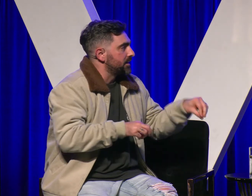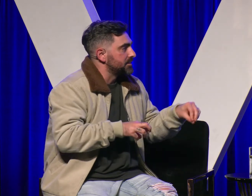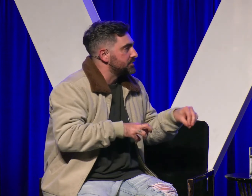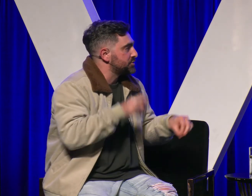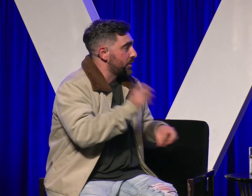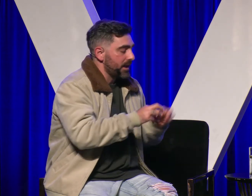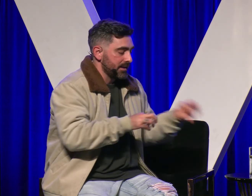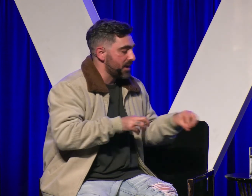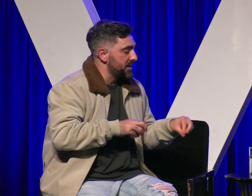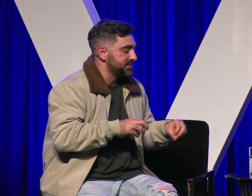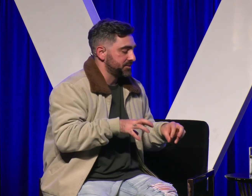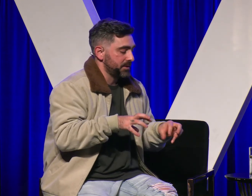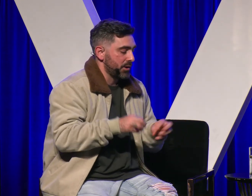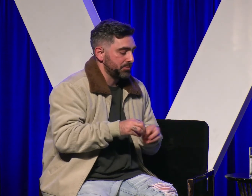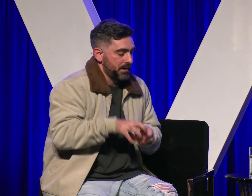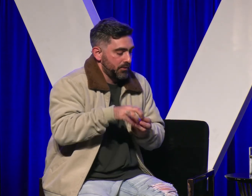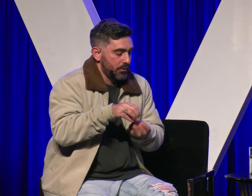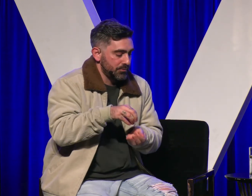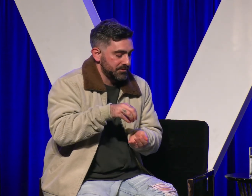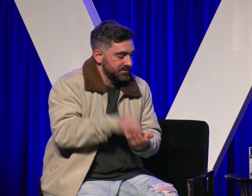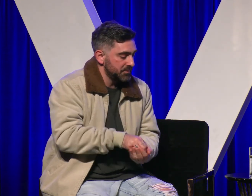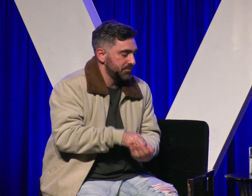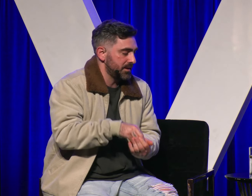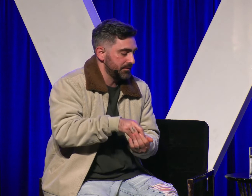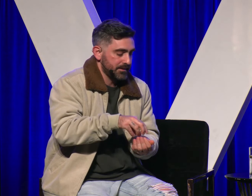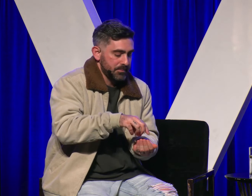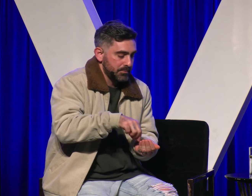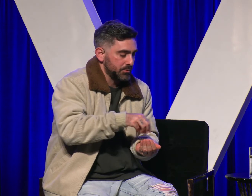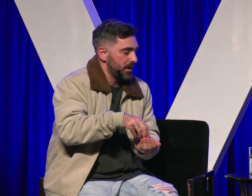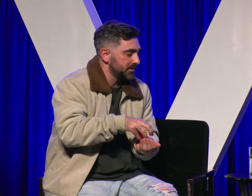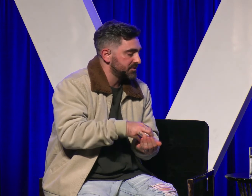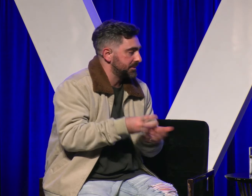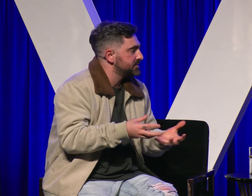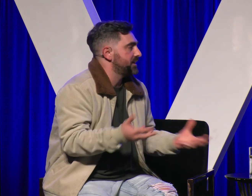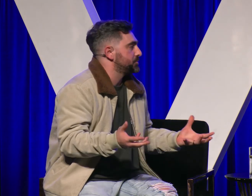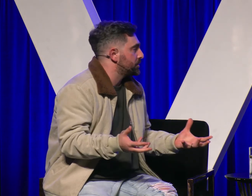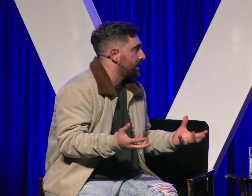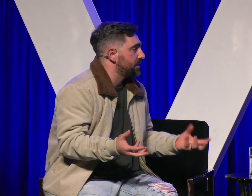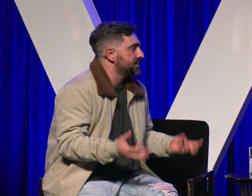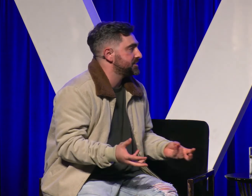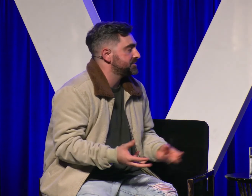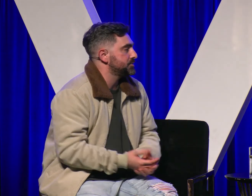trying our best to help our own self and like the people around us because that's what we have access to.